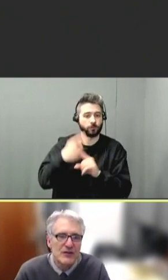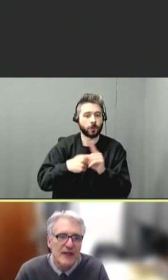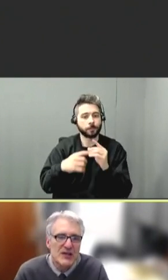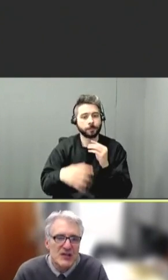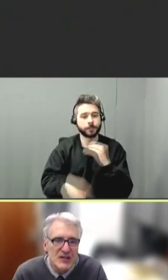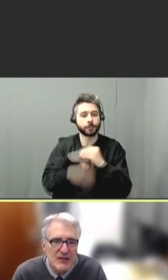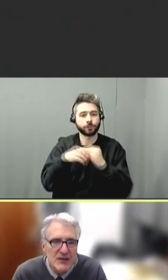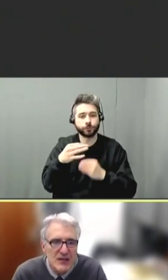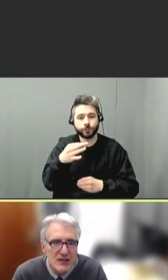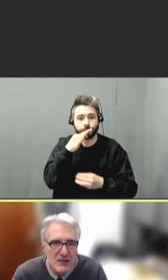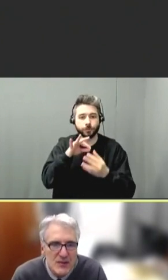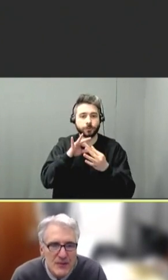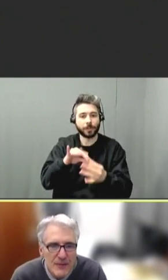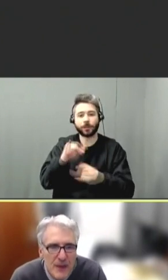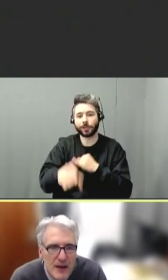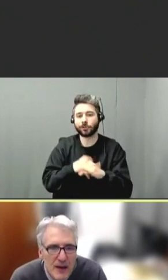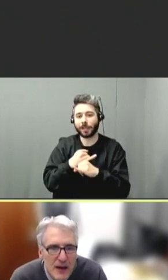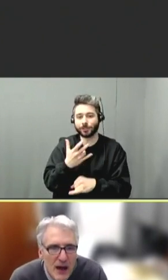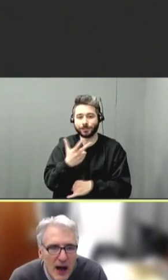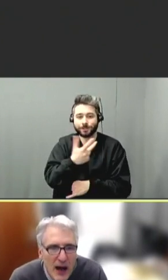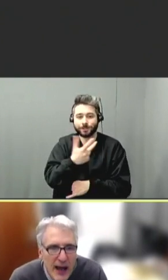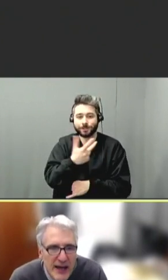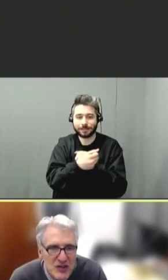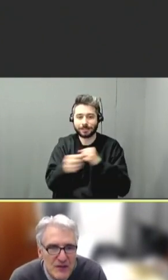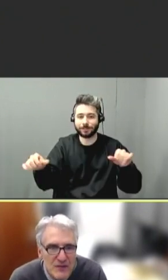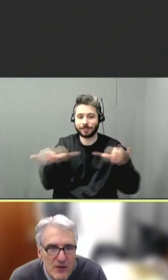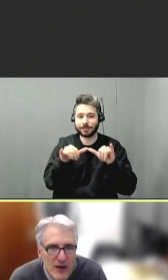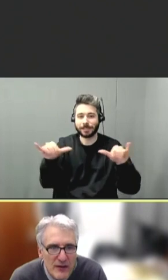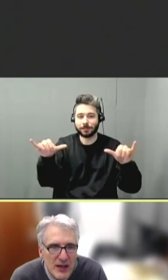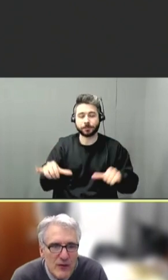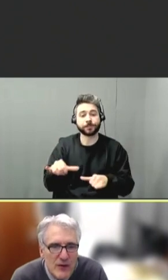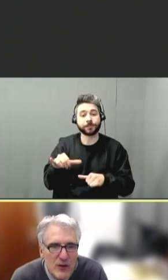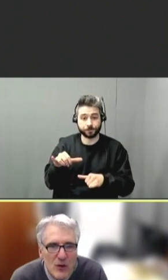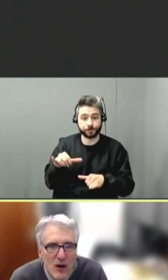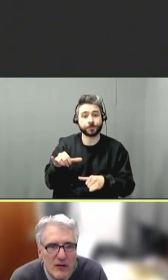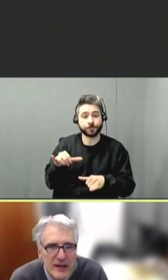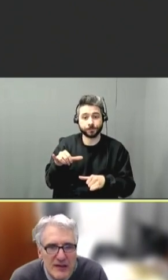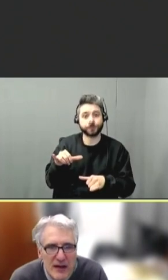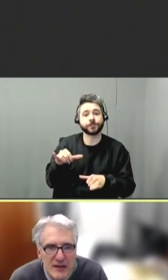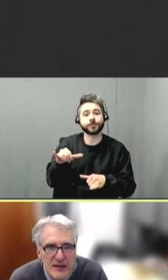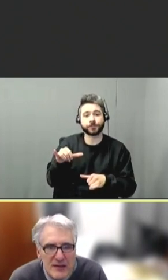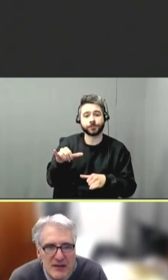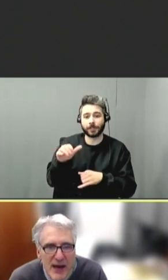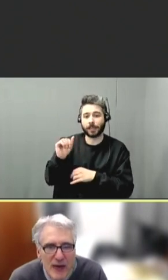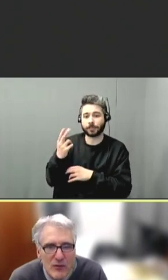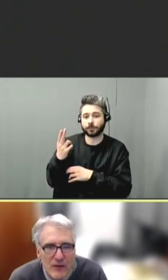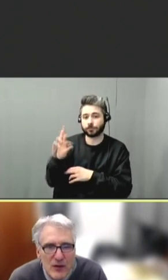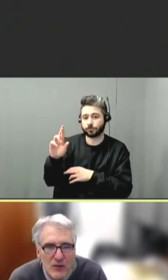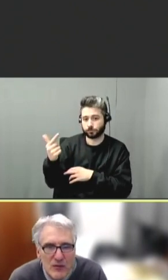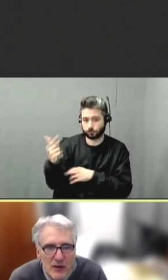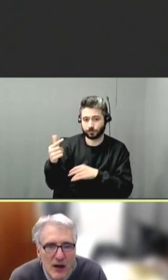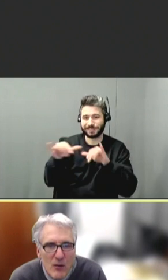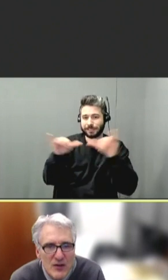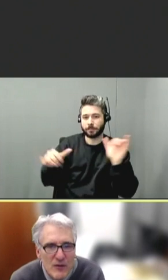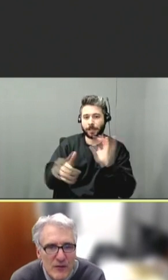vaccine safety systems, agencies for healthcare review, and quality systematic review. Recently